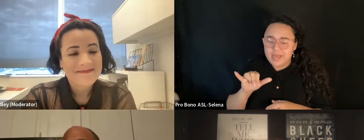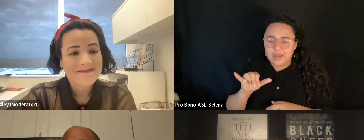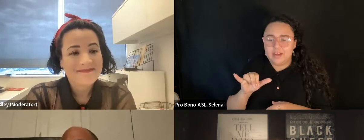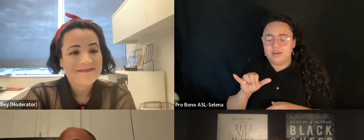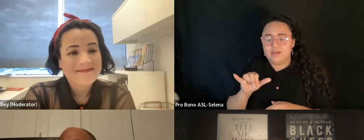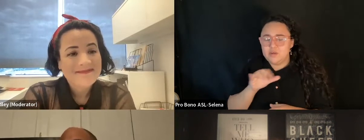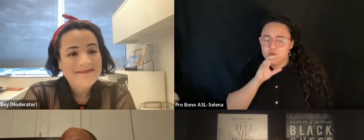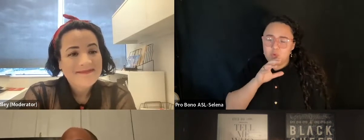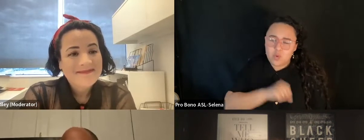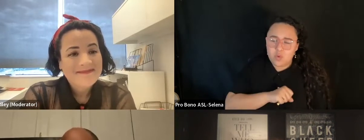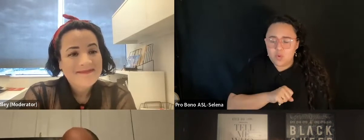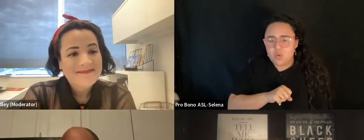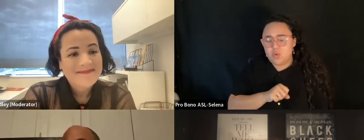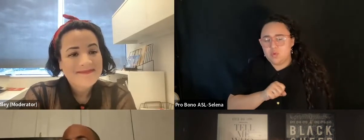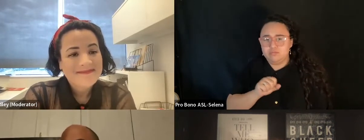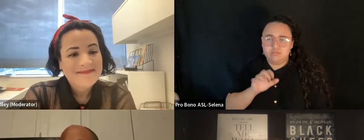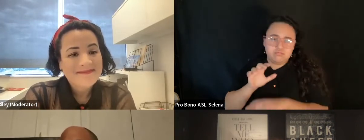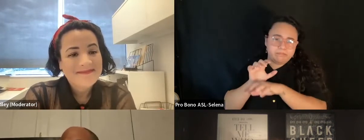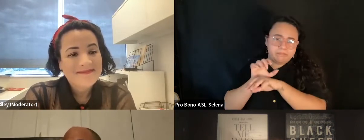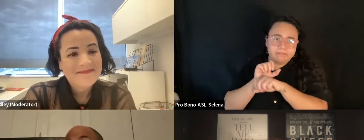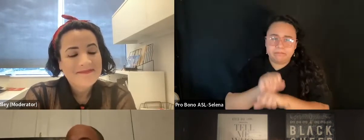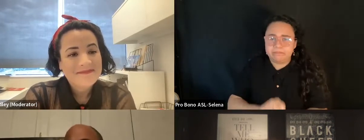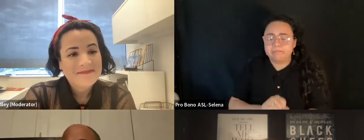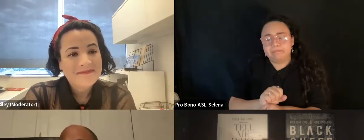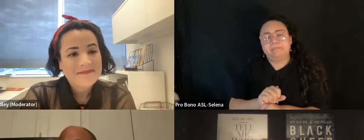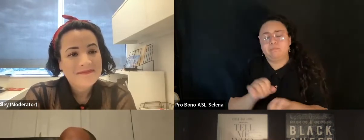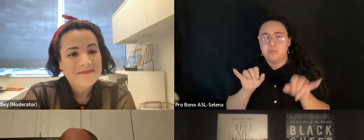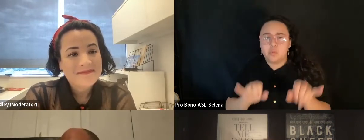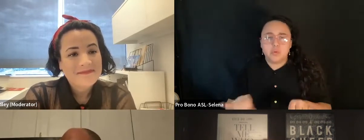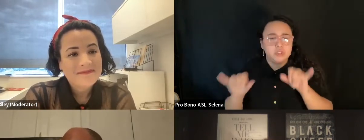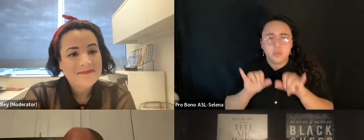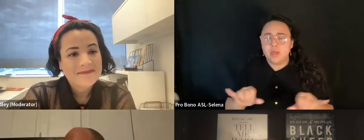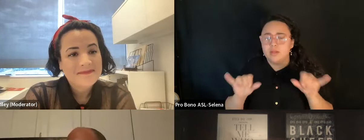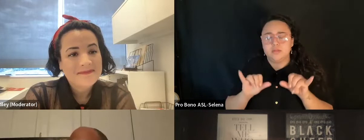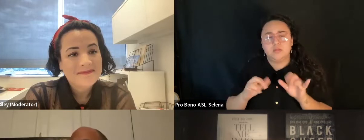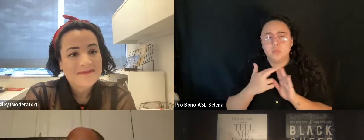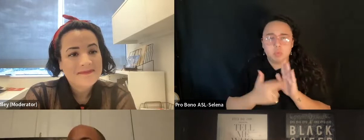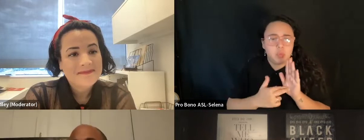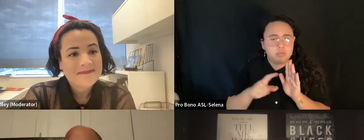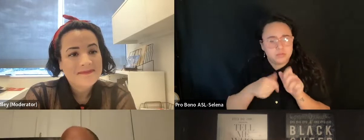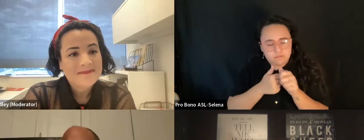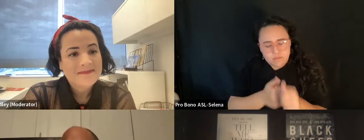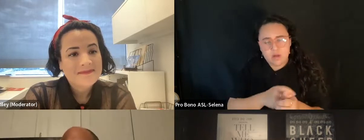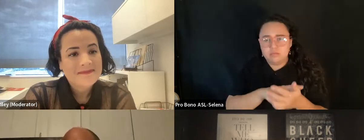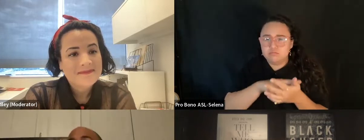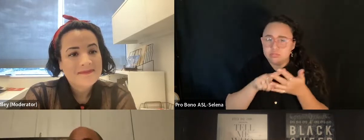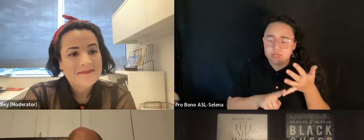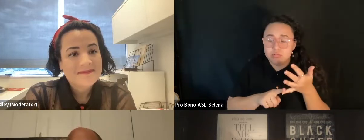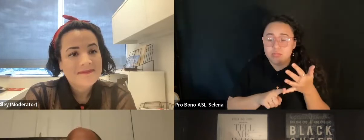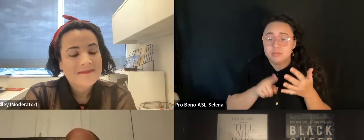protocols. And, yes, as Ed said, there's real people within it.